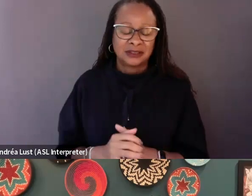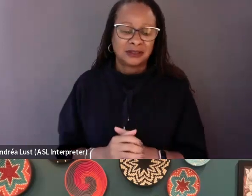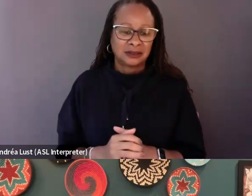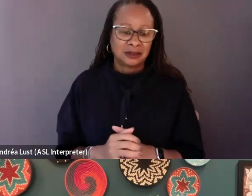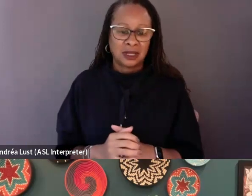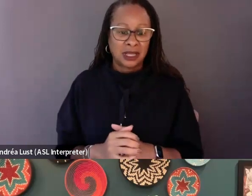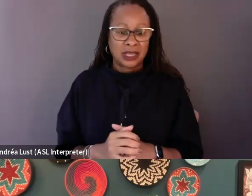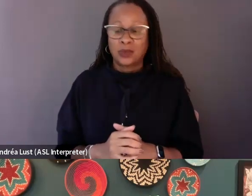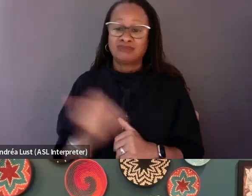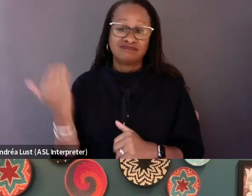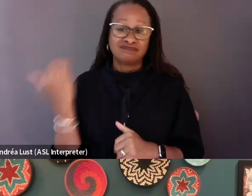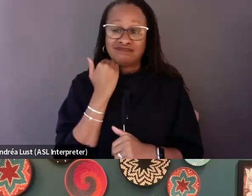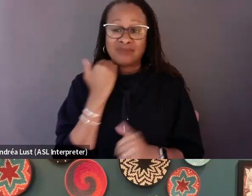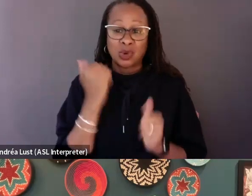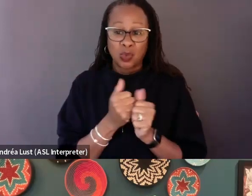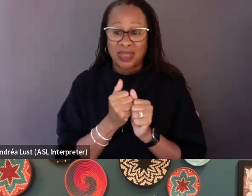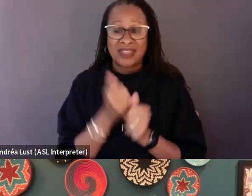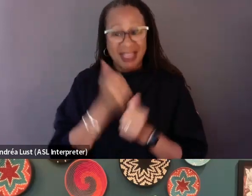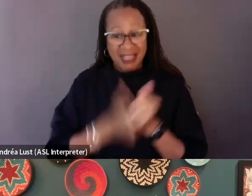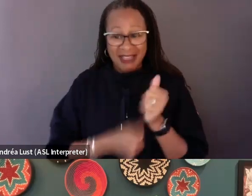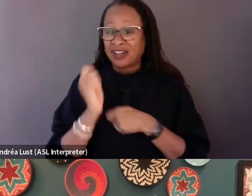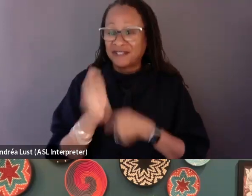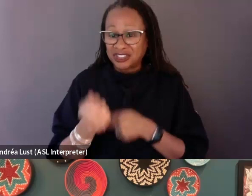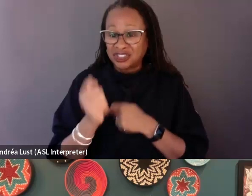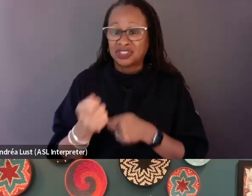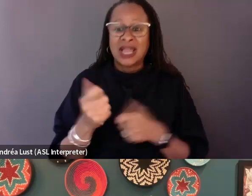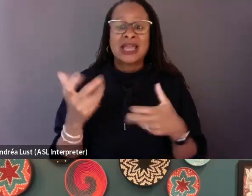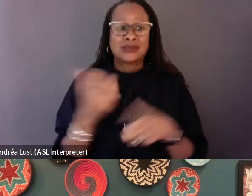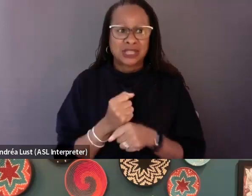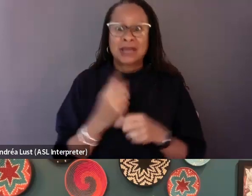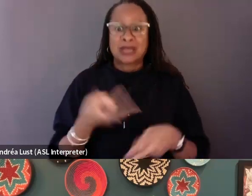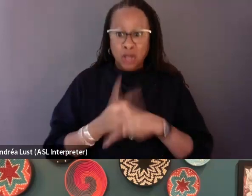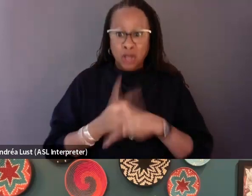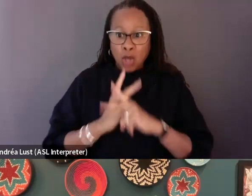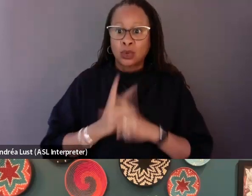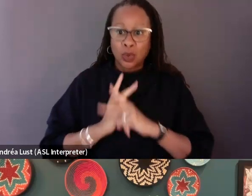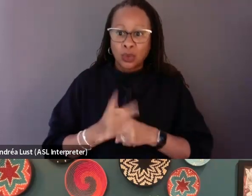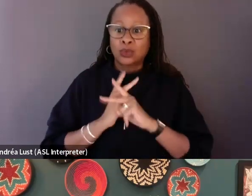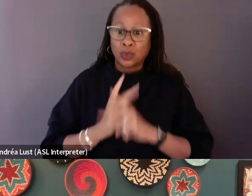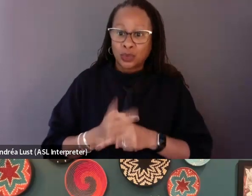With every fishing trip that he was making, he was taking a bigger loan and a bigger loan, and he was going farther into the sea